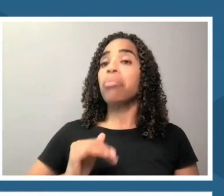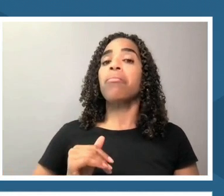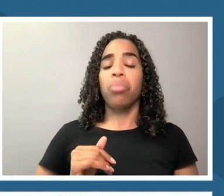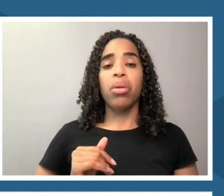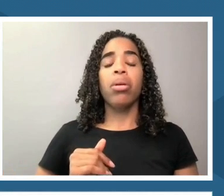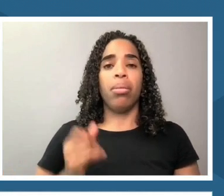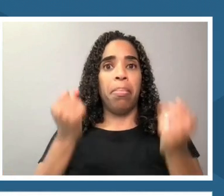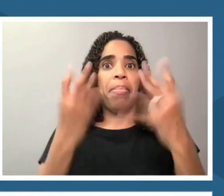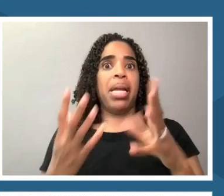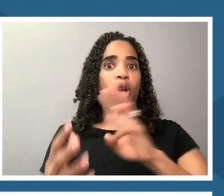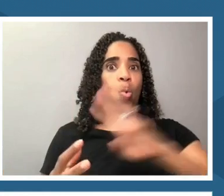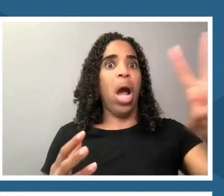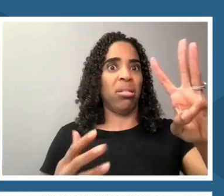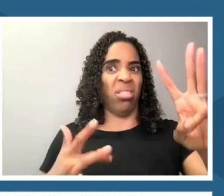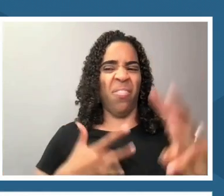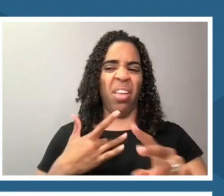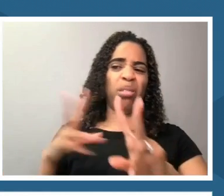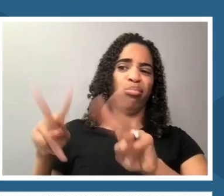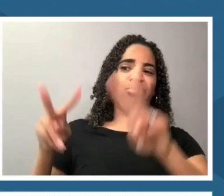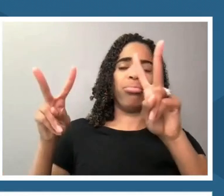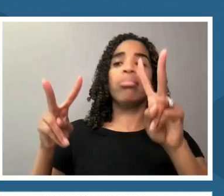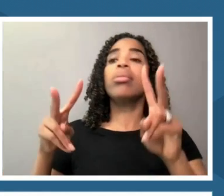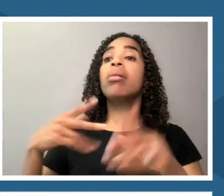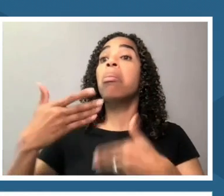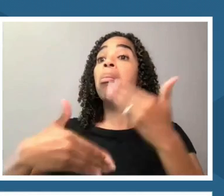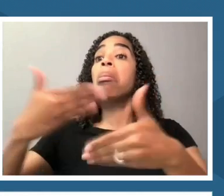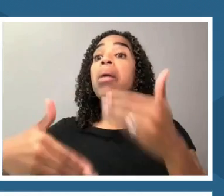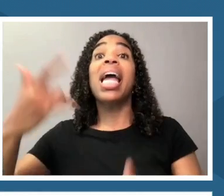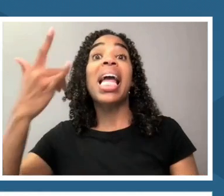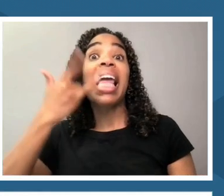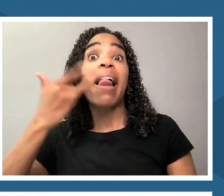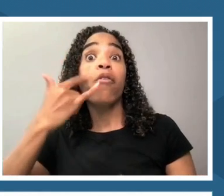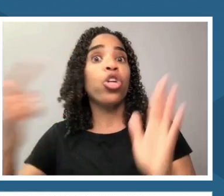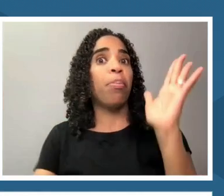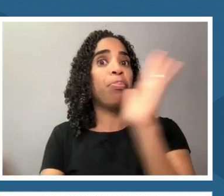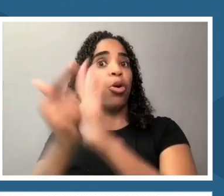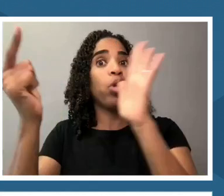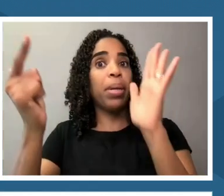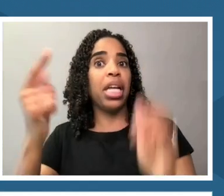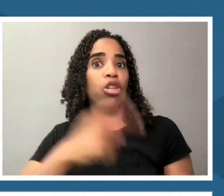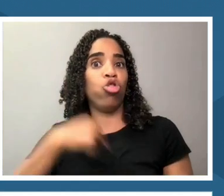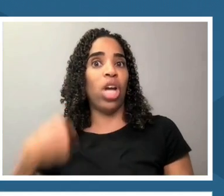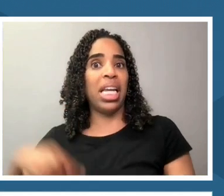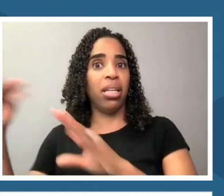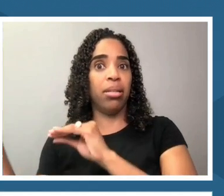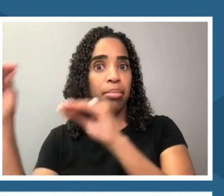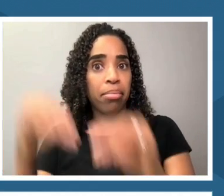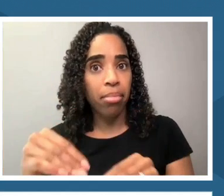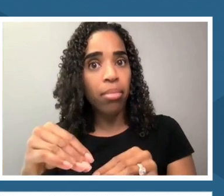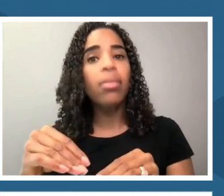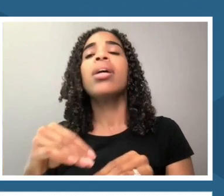that california eventually prohibited chinese immigration with the passing of